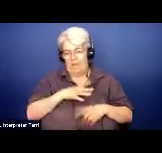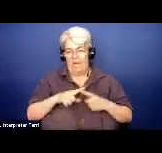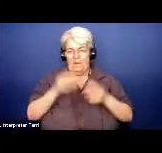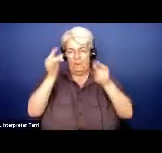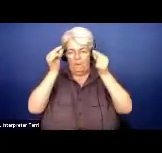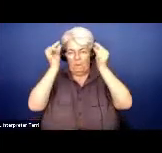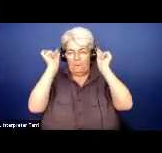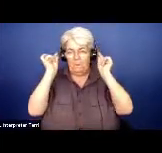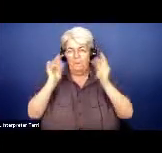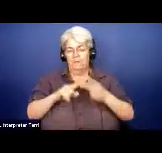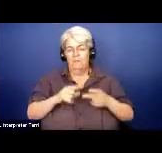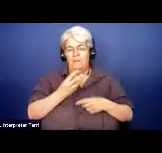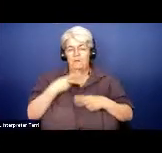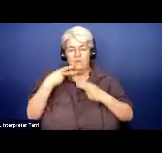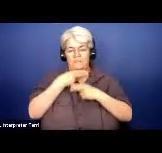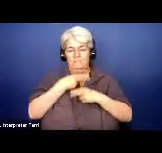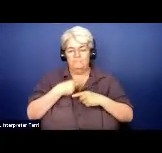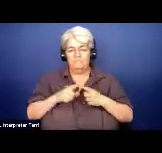I wear glasses, a checkered shirt and